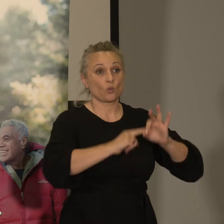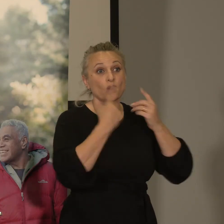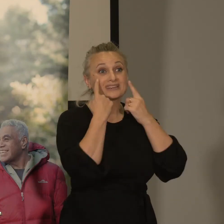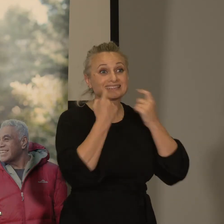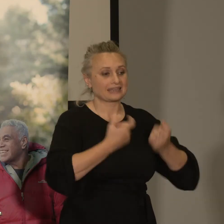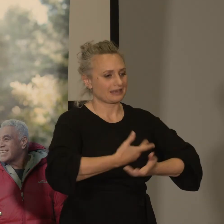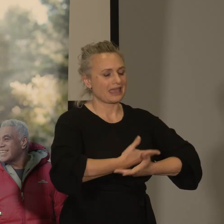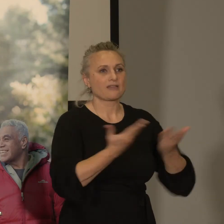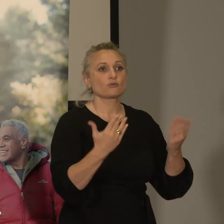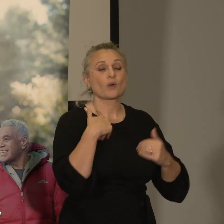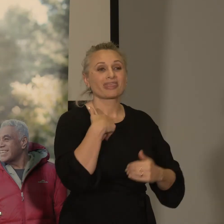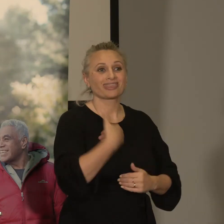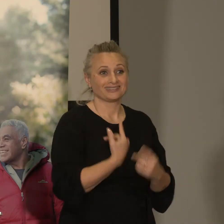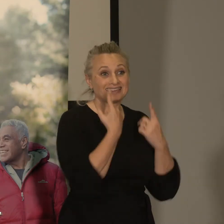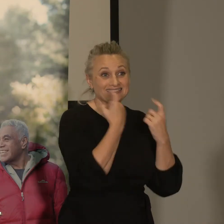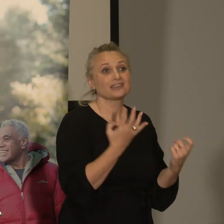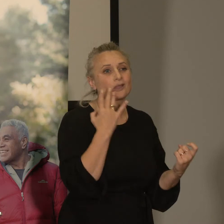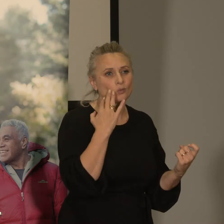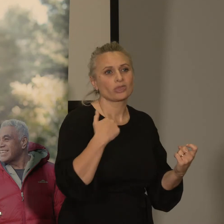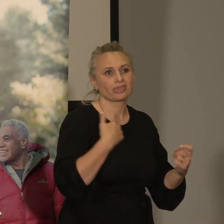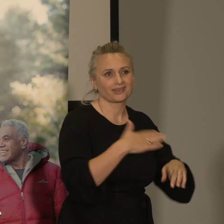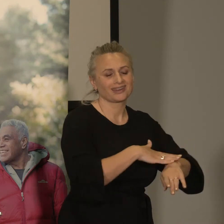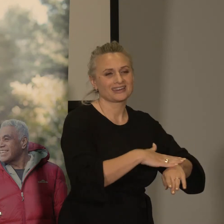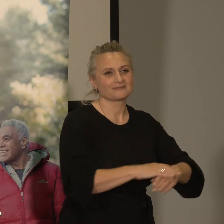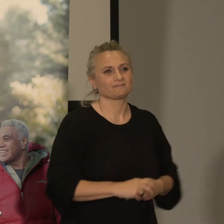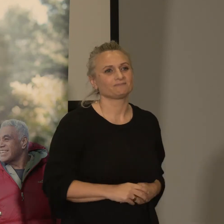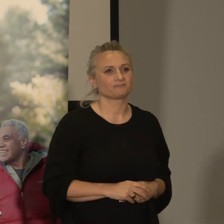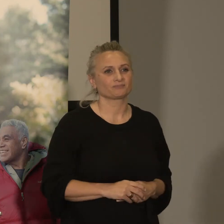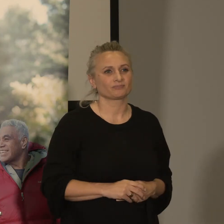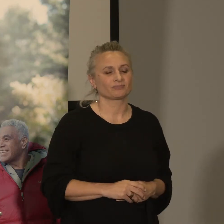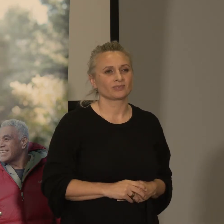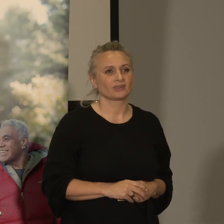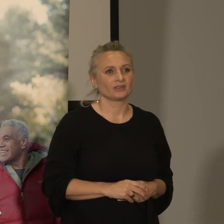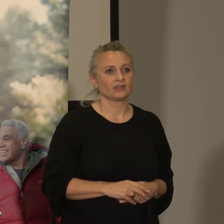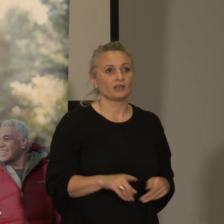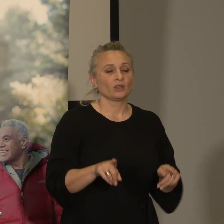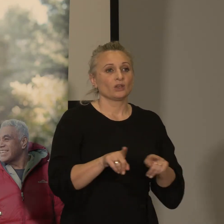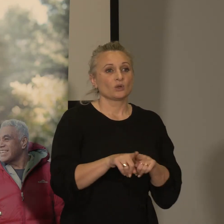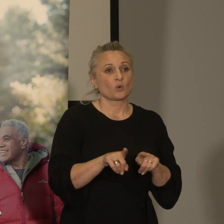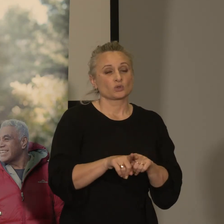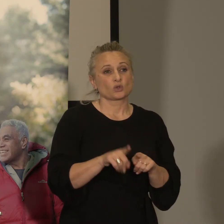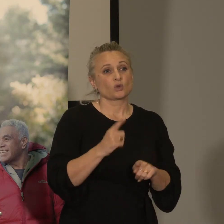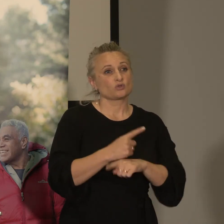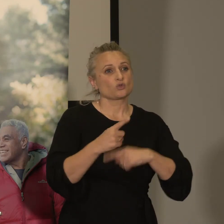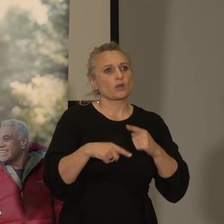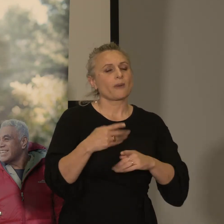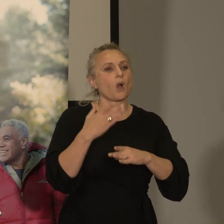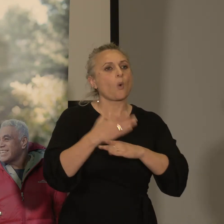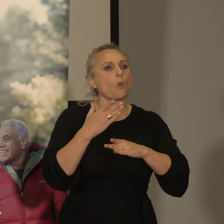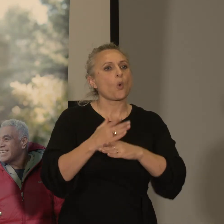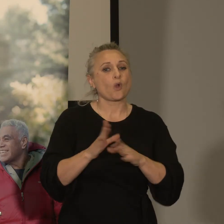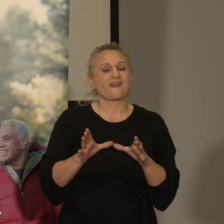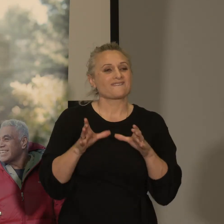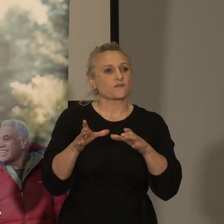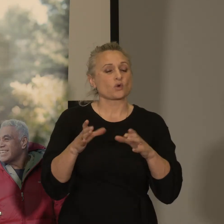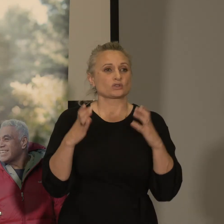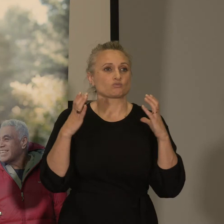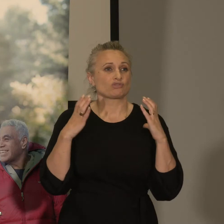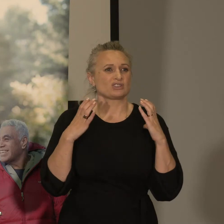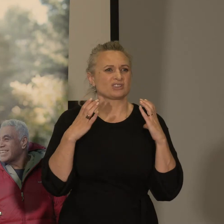quality care to all who need